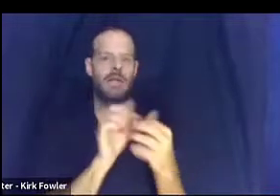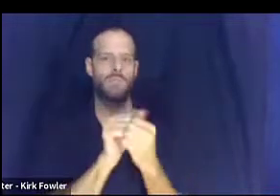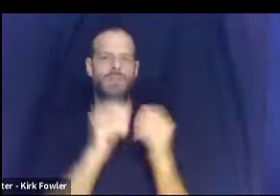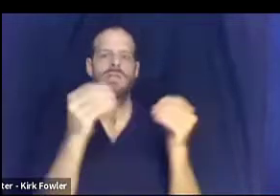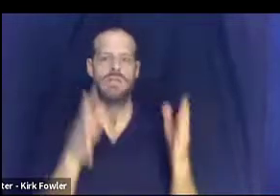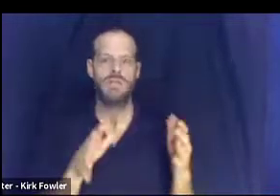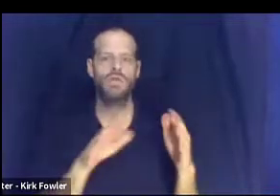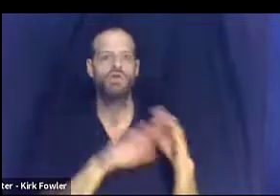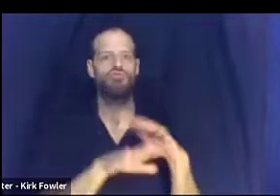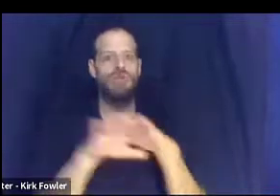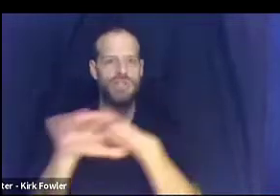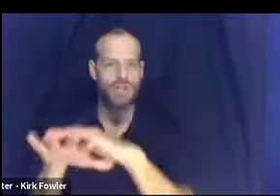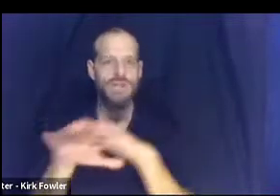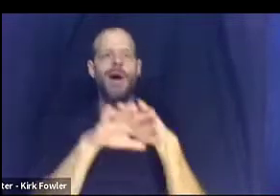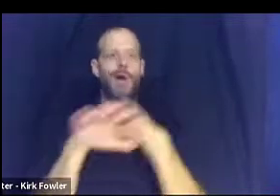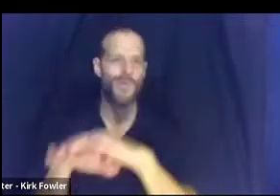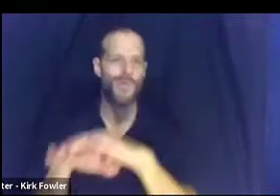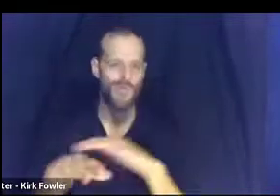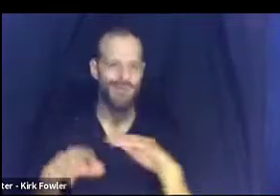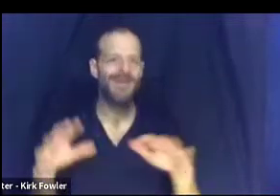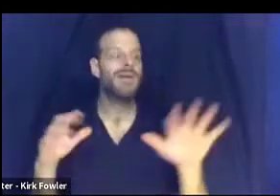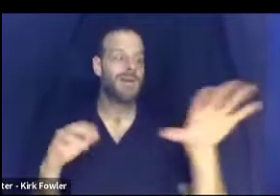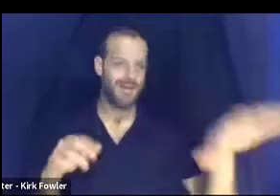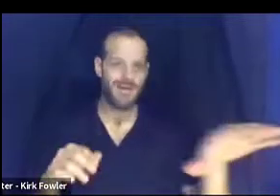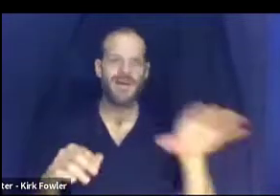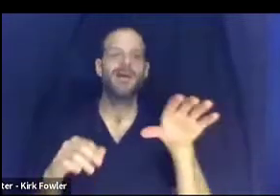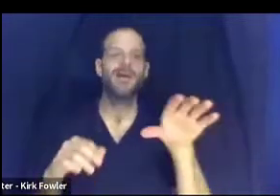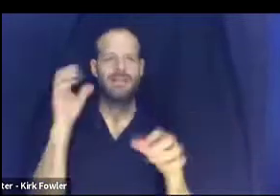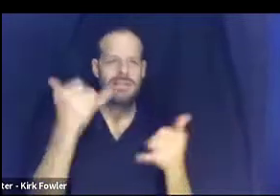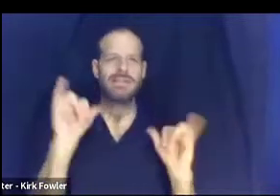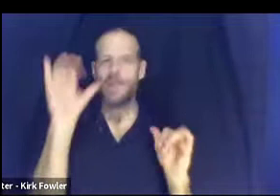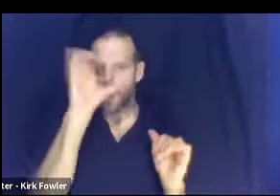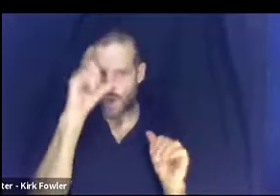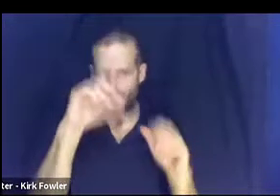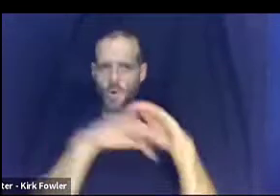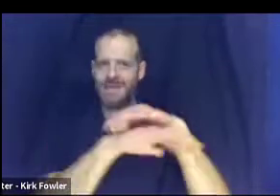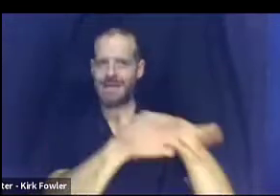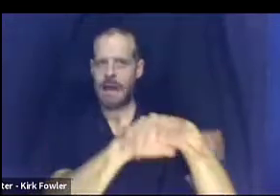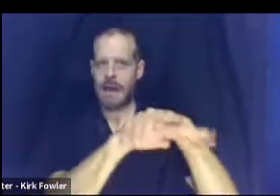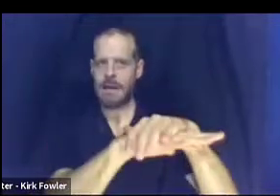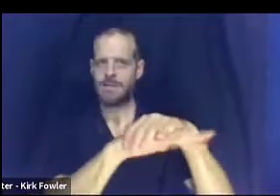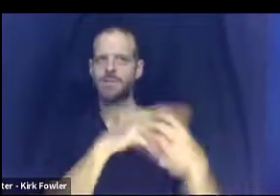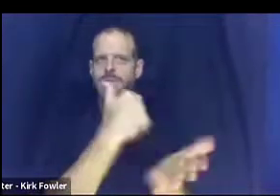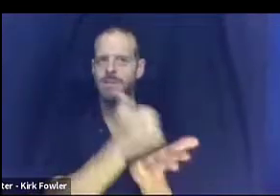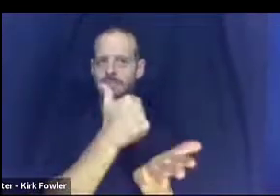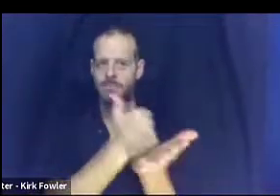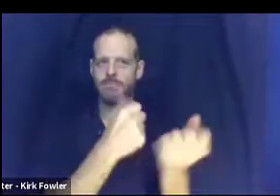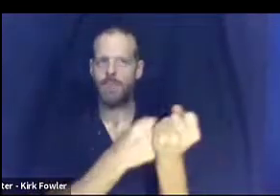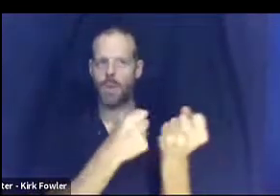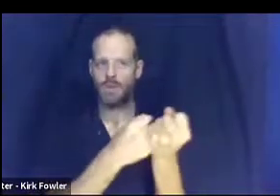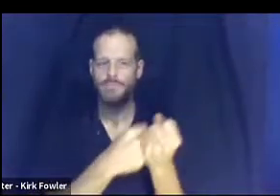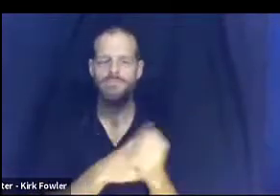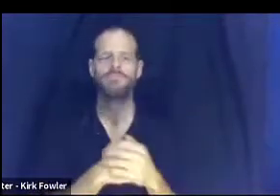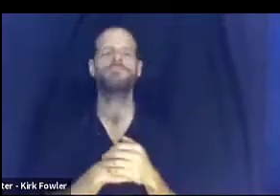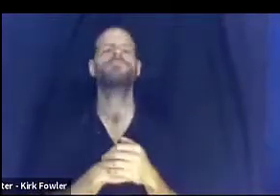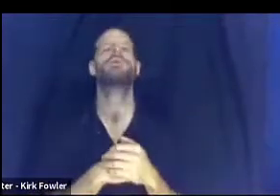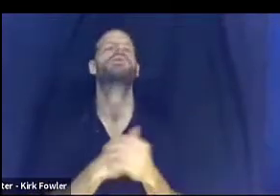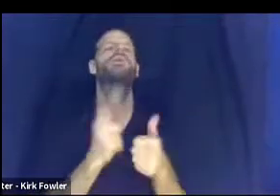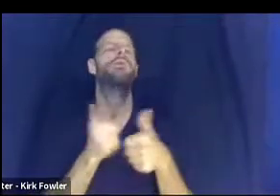Yeah. So you see she's really reaching out and still looking for that tactical support. So, let's just talk first about what are the CVI adaptations?